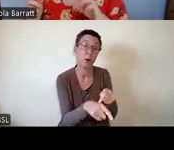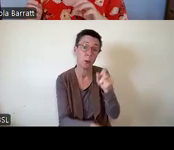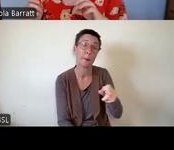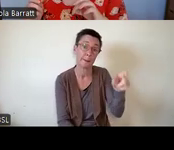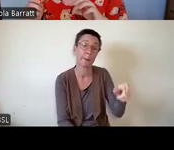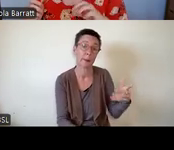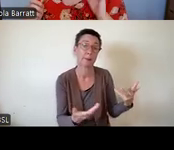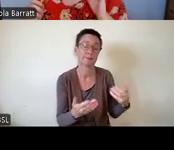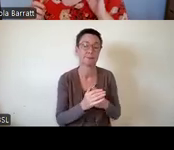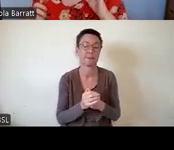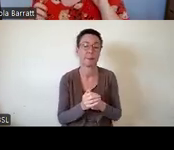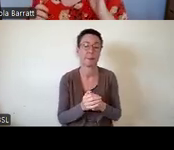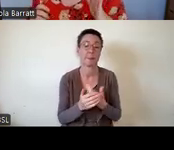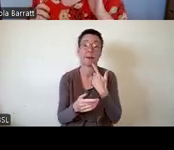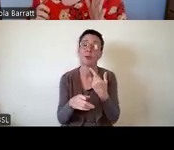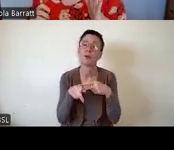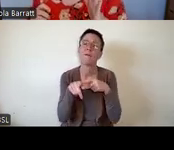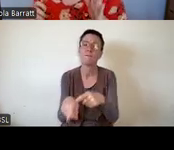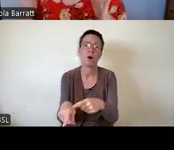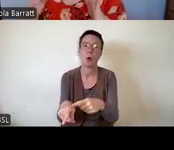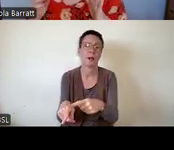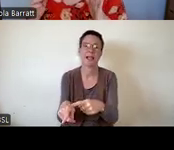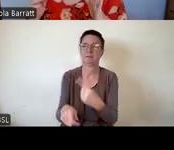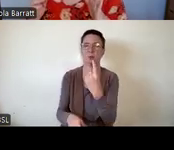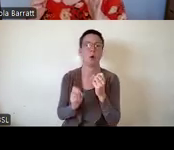Following is a completely one-sided relationship.